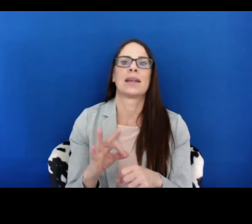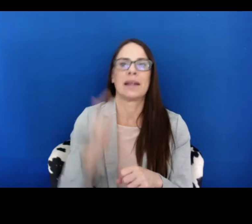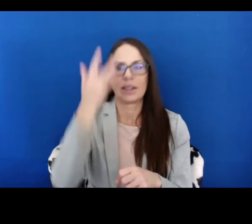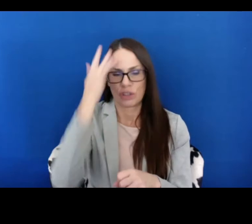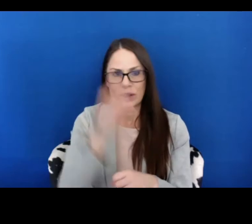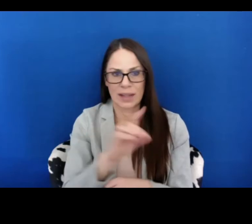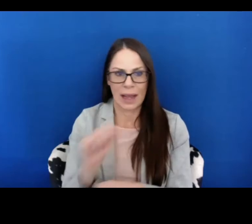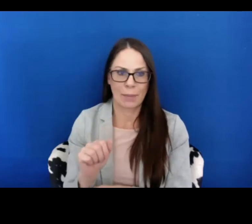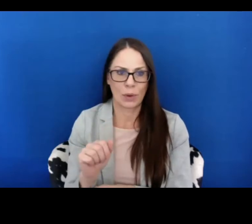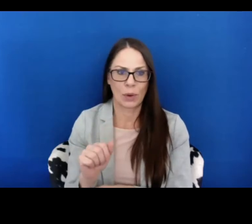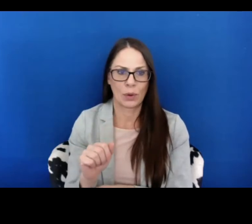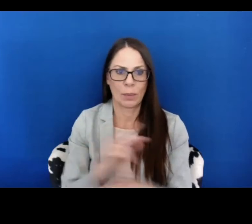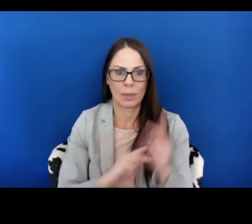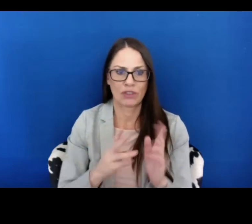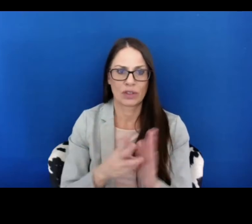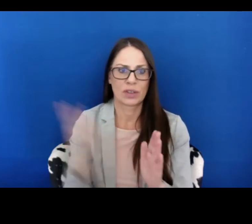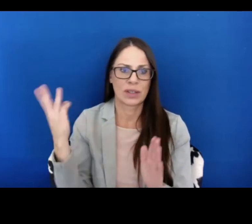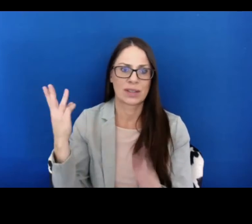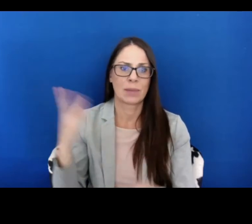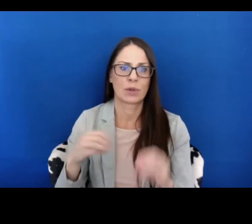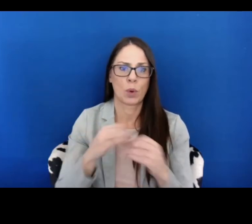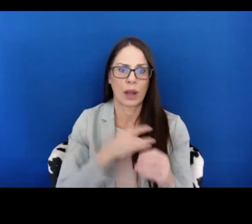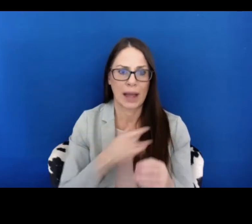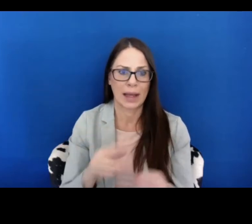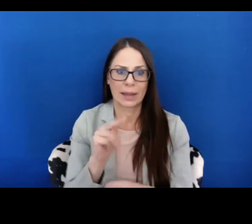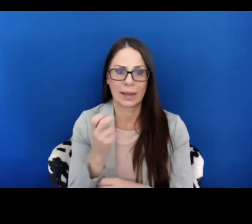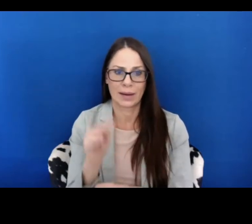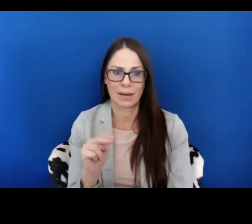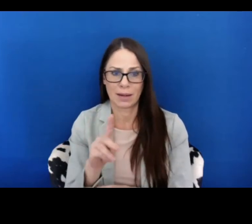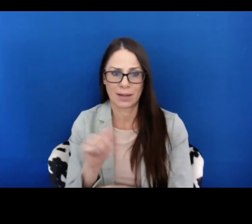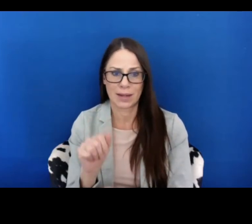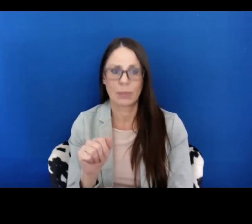likely the non intellectually disabled patients to die from cope in 19.